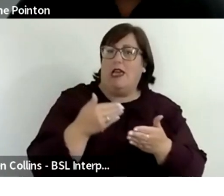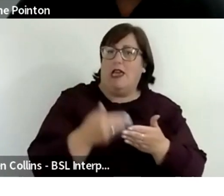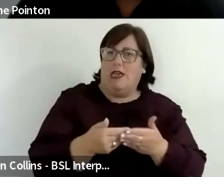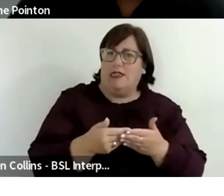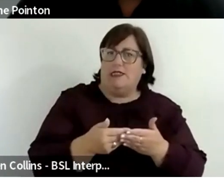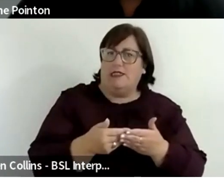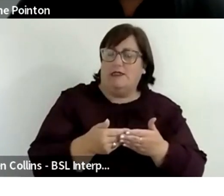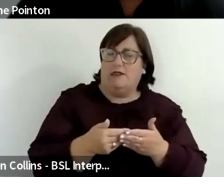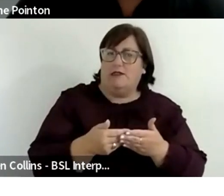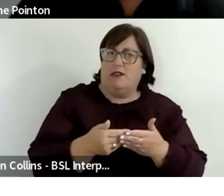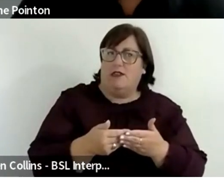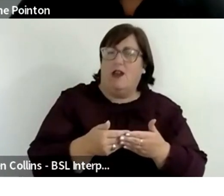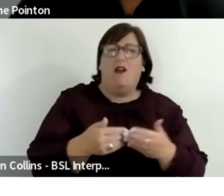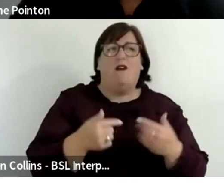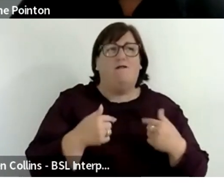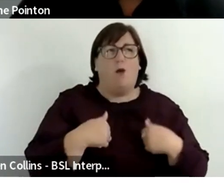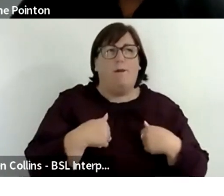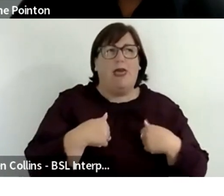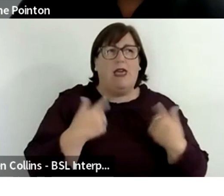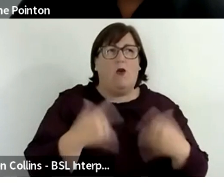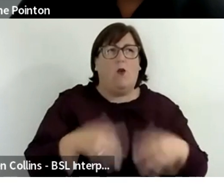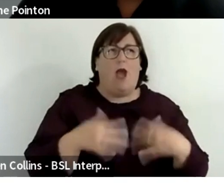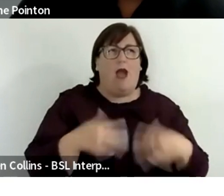disability, but I'm not defined by that.